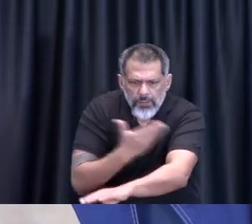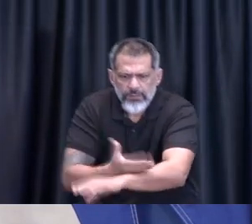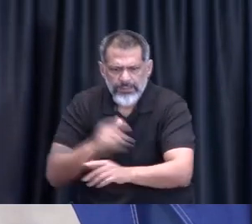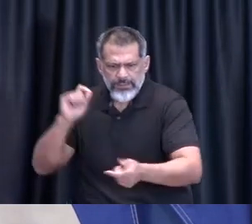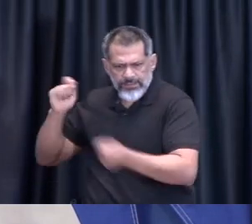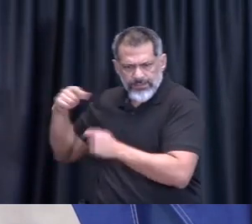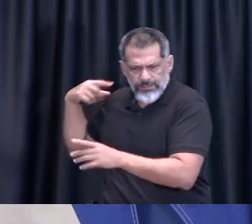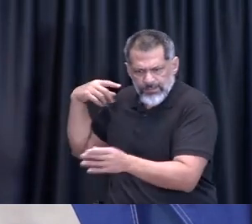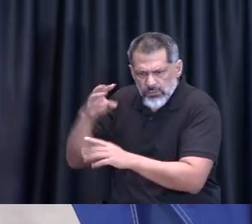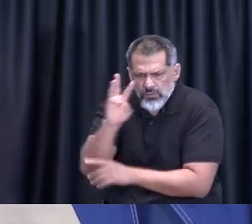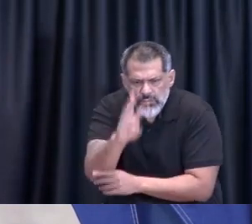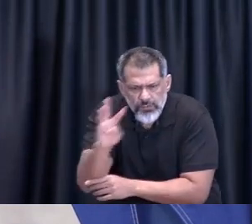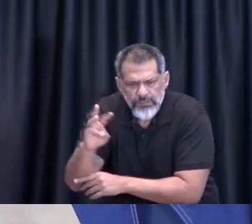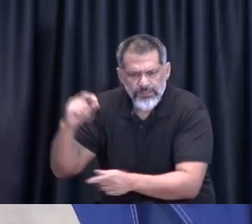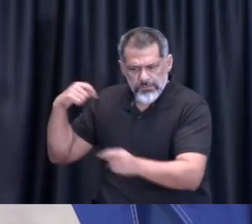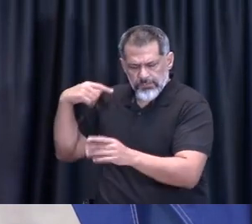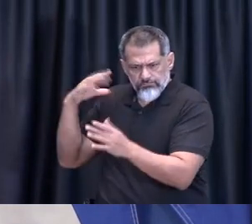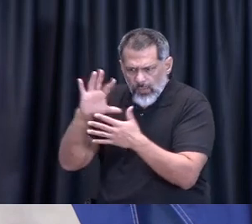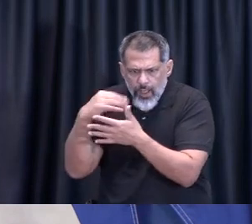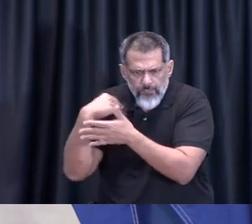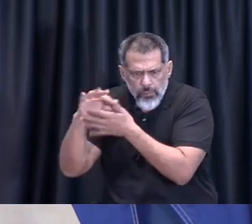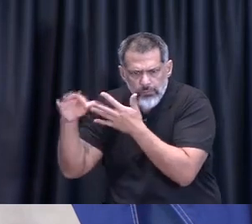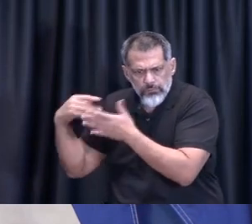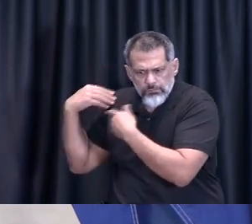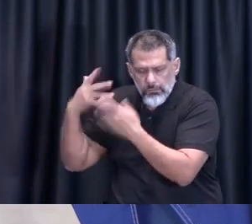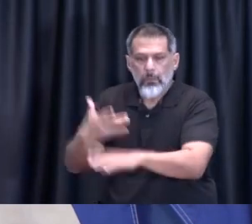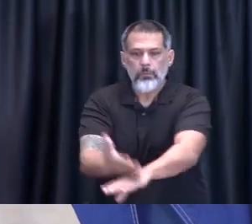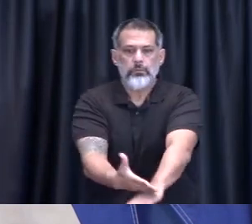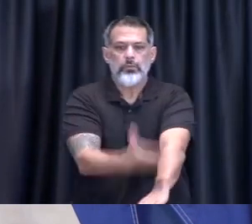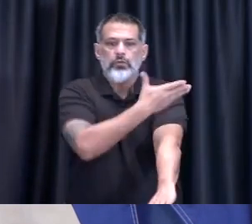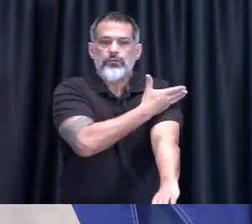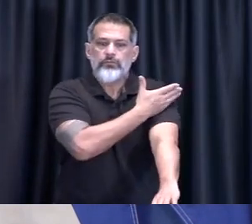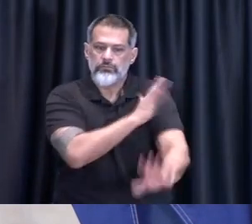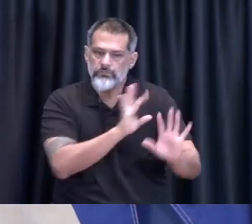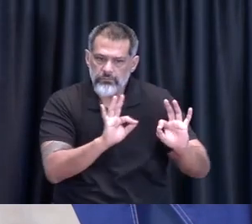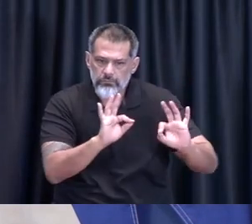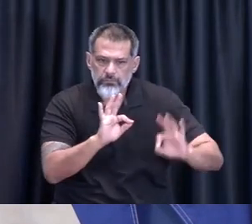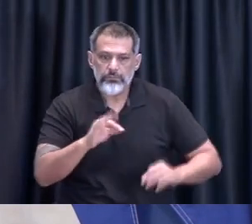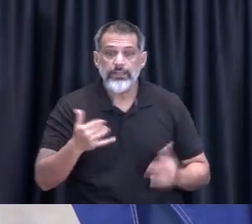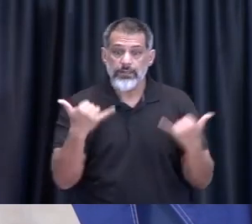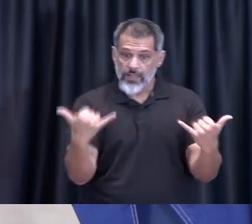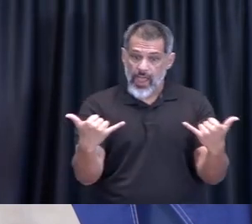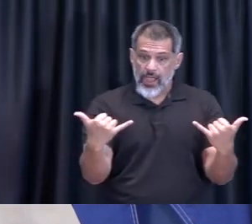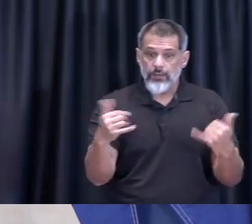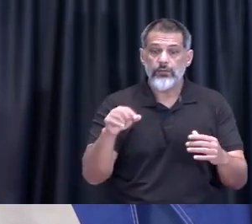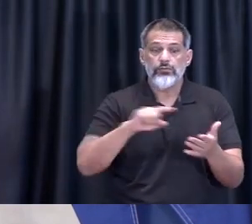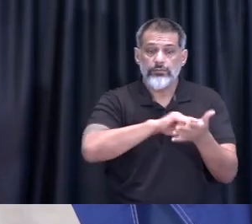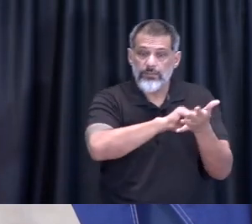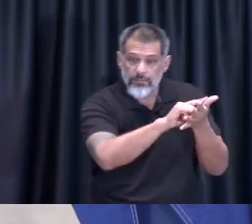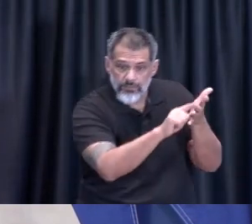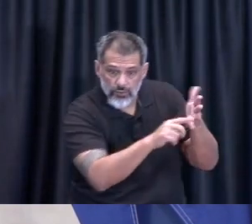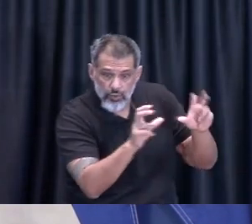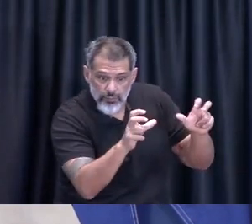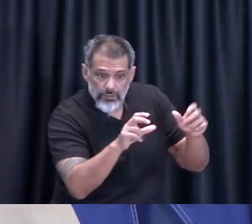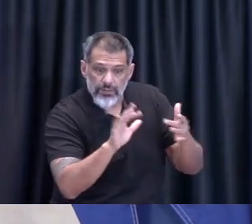choice and enhanced services for users. Now, all the great features of that new platform are available right